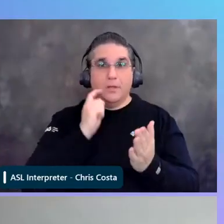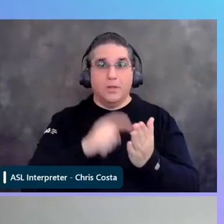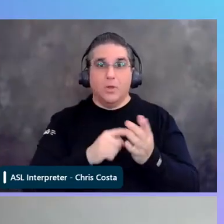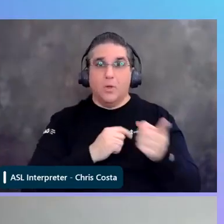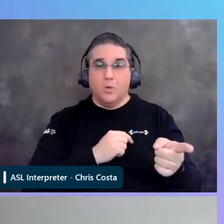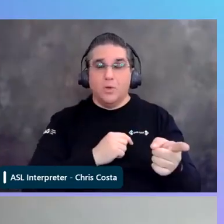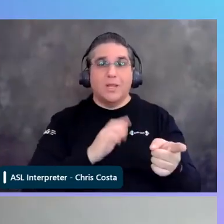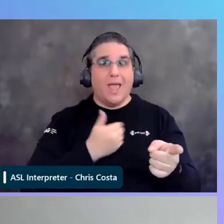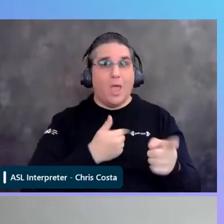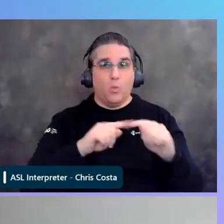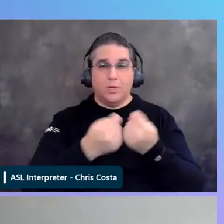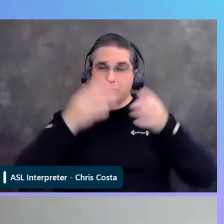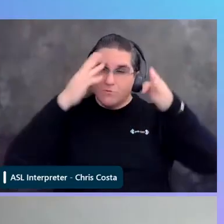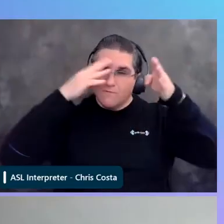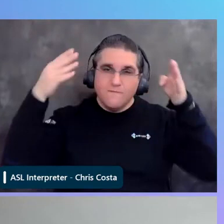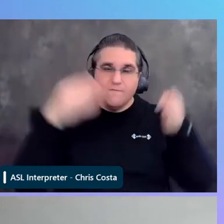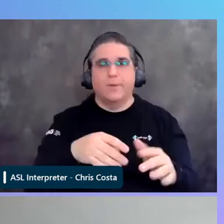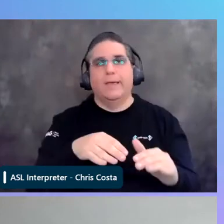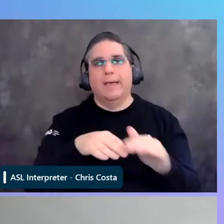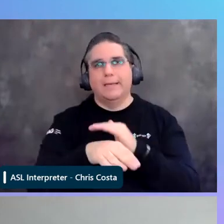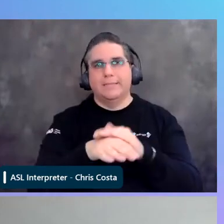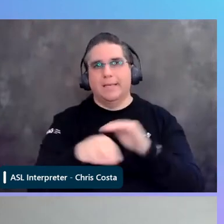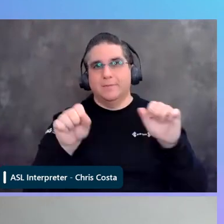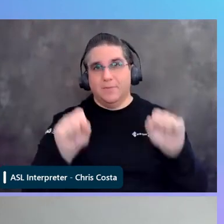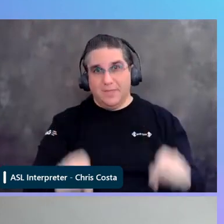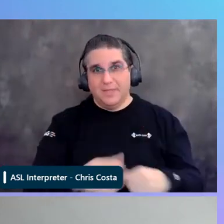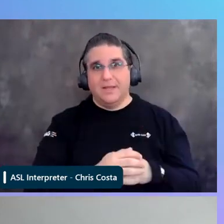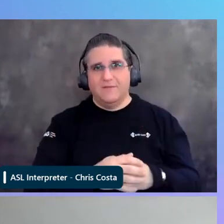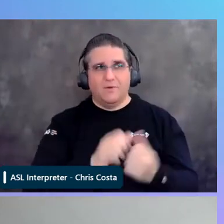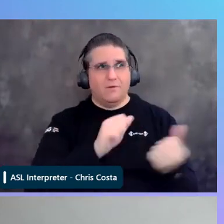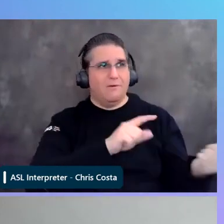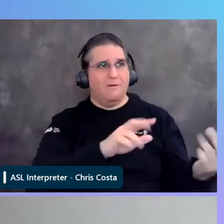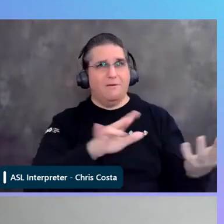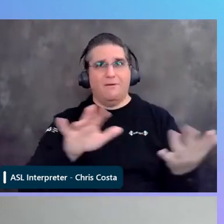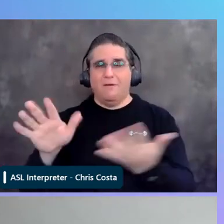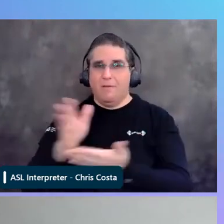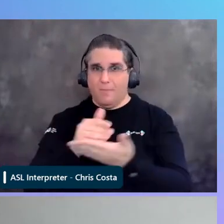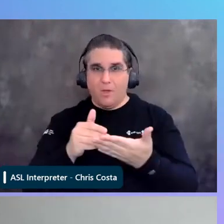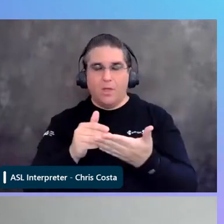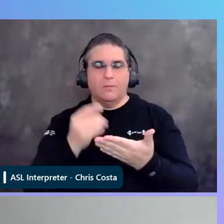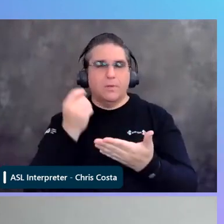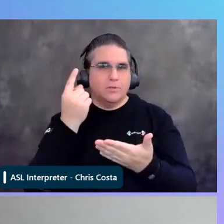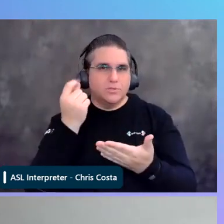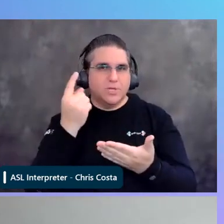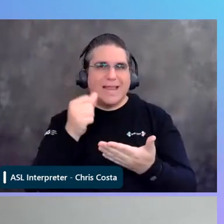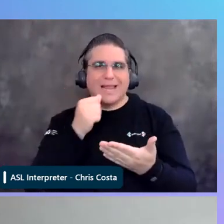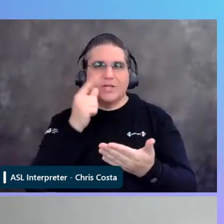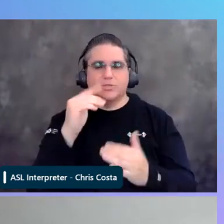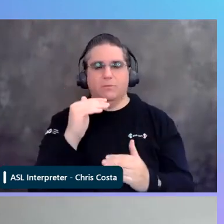accessible in all facets. But it you know, it doesn't meet just the minimum requirements. So a